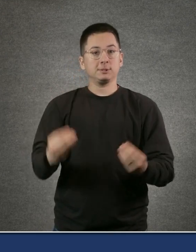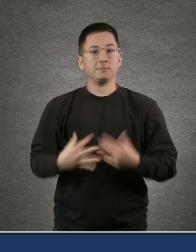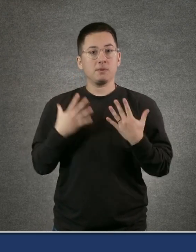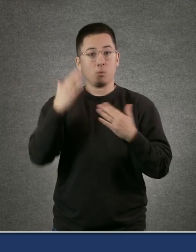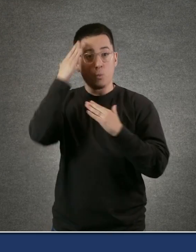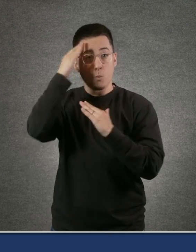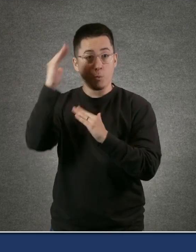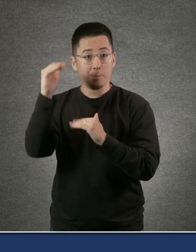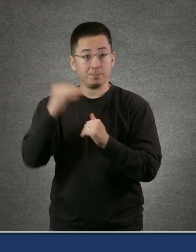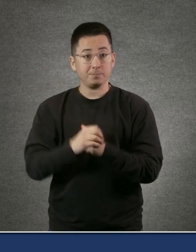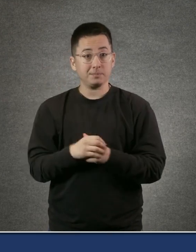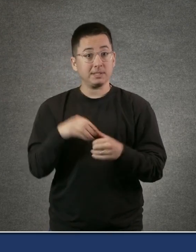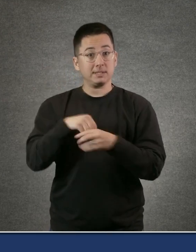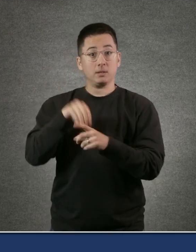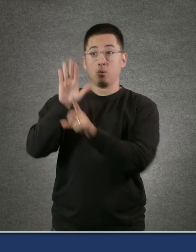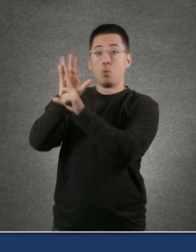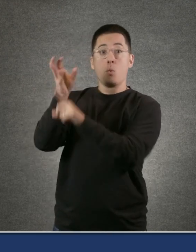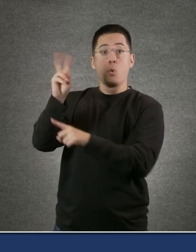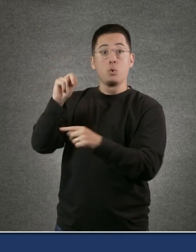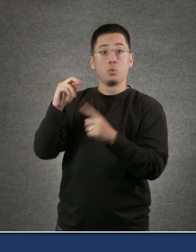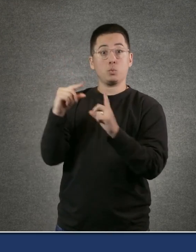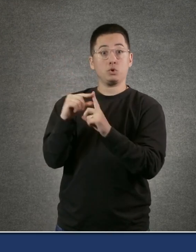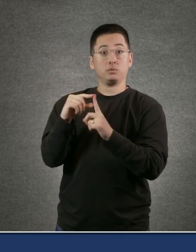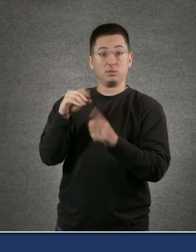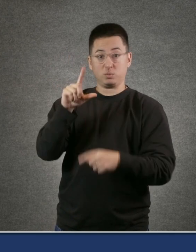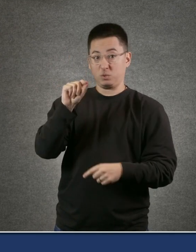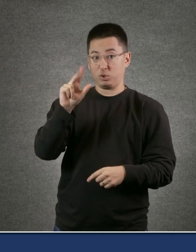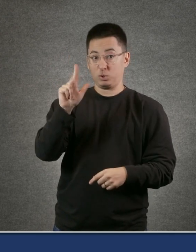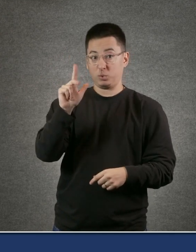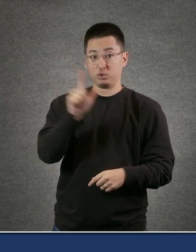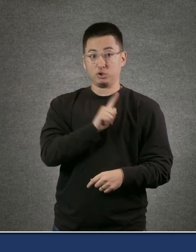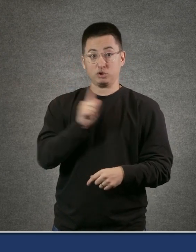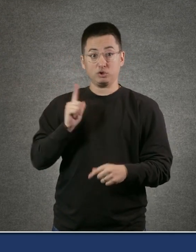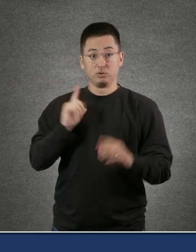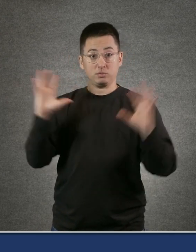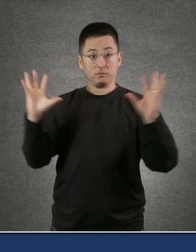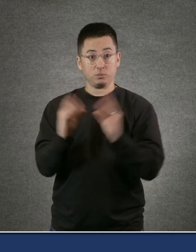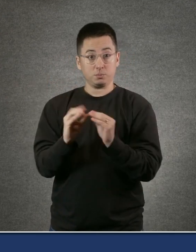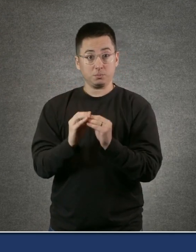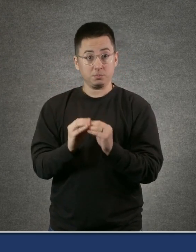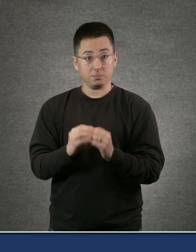In his own words from the 2023 Legislative Forum: